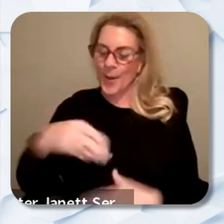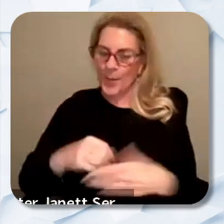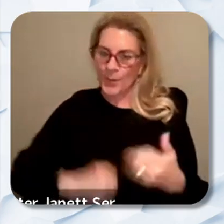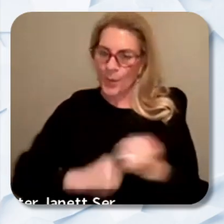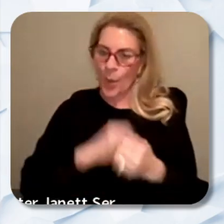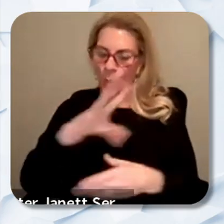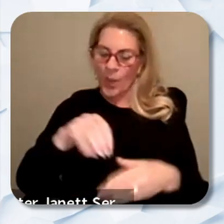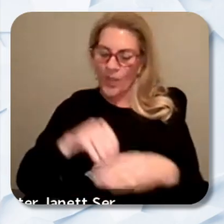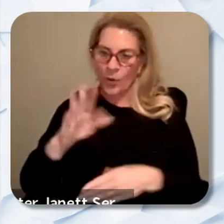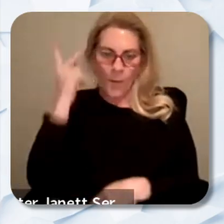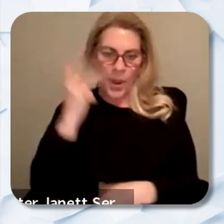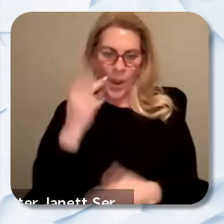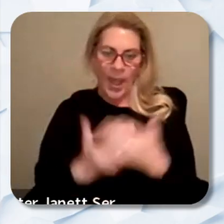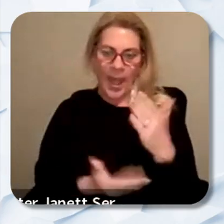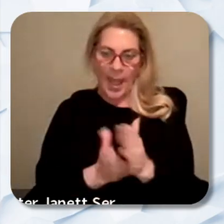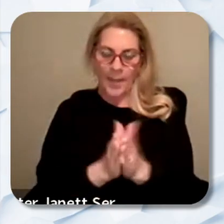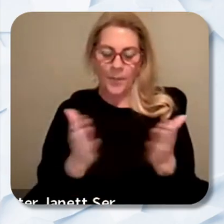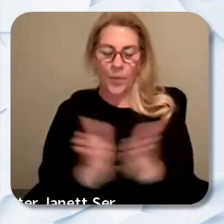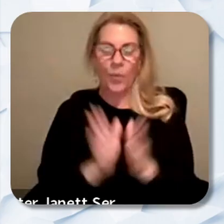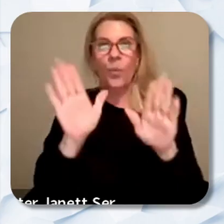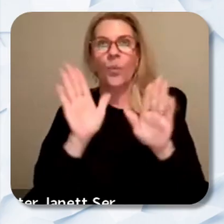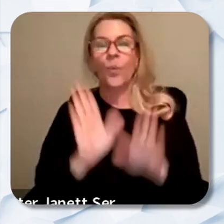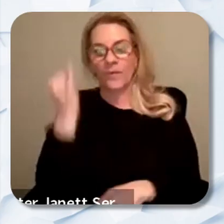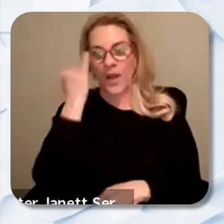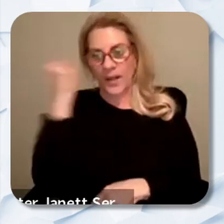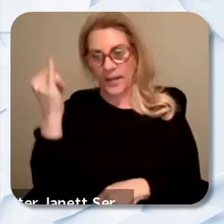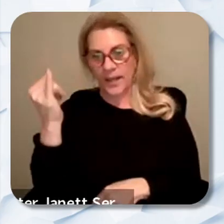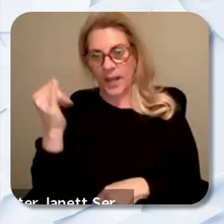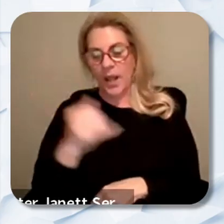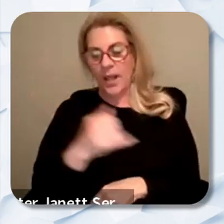your parent handbook. This is such a great idea. We know that this is really our first connection